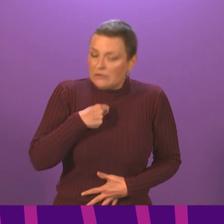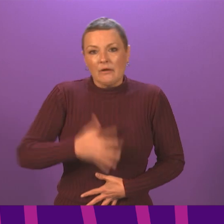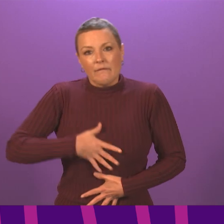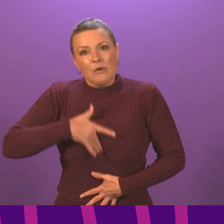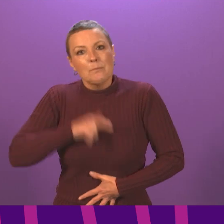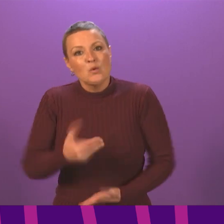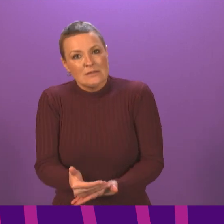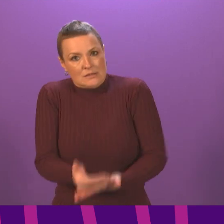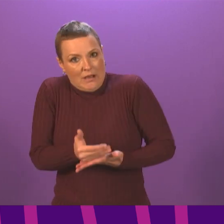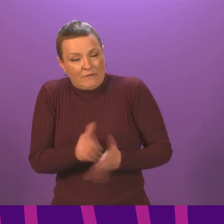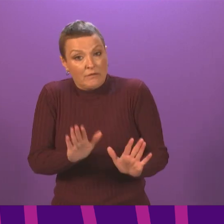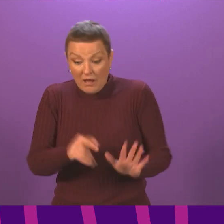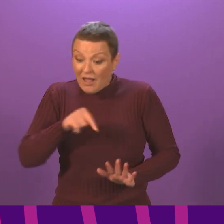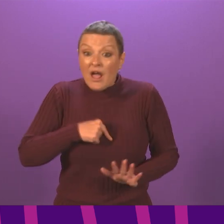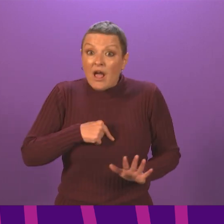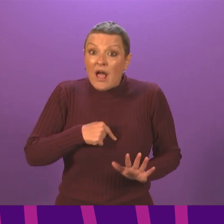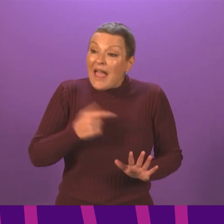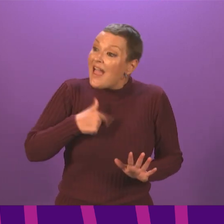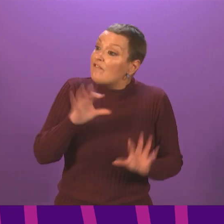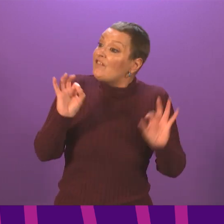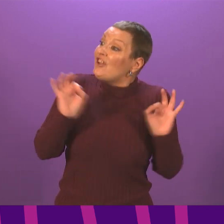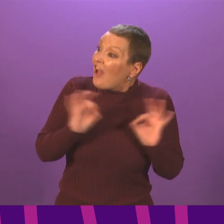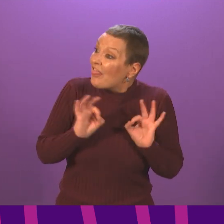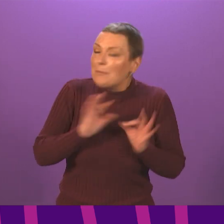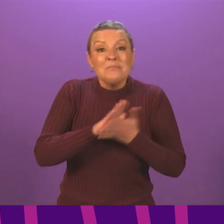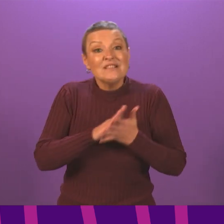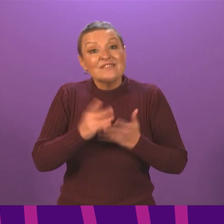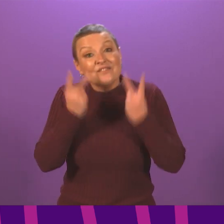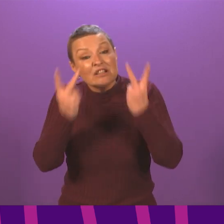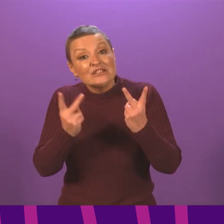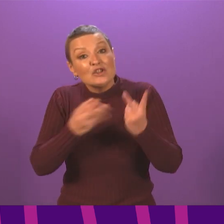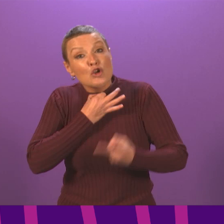of protection. On its own, it does not give risk-free visiting; however, combined with